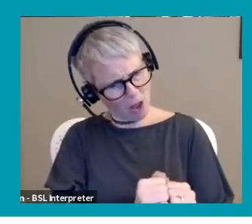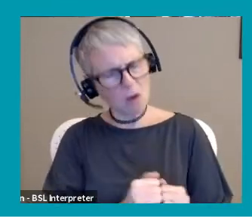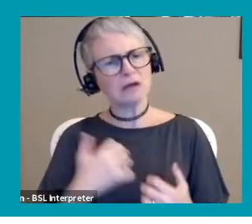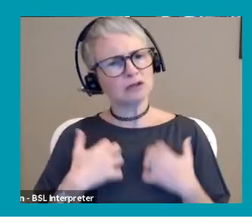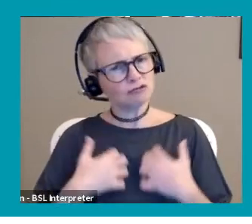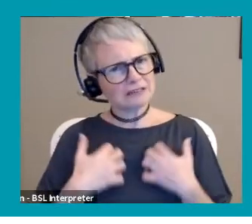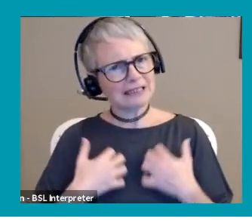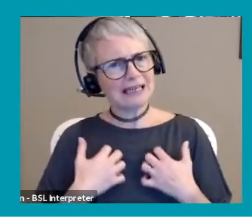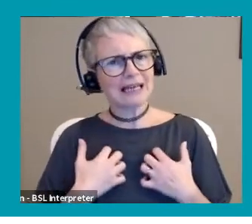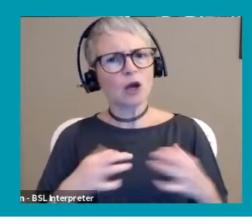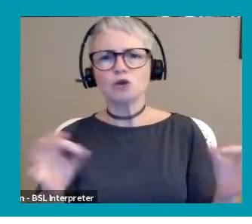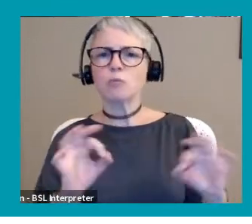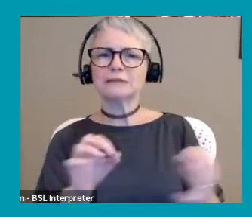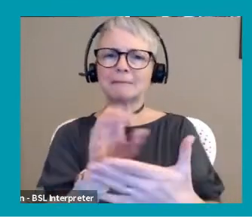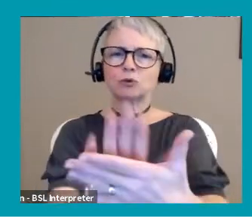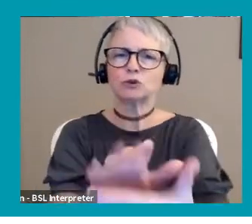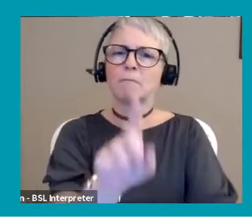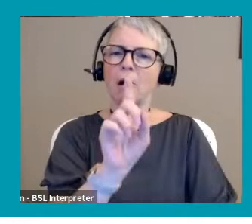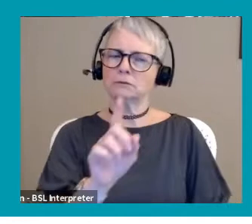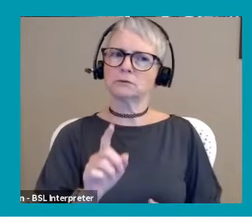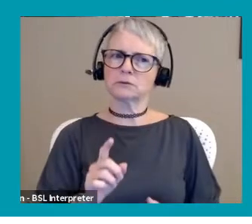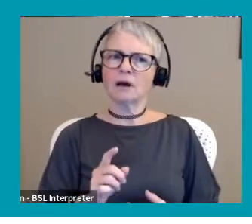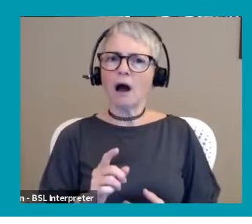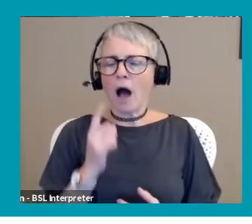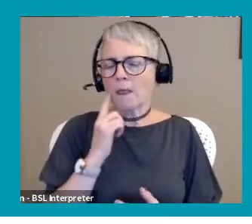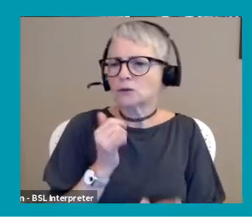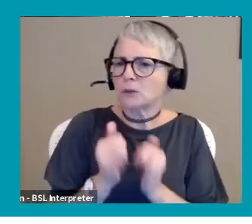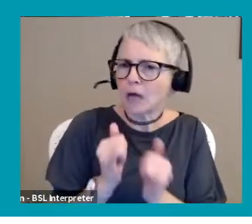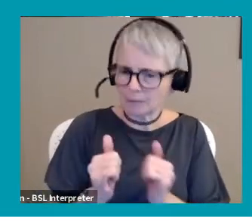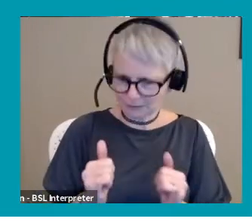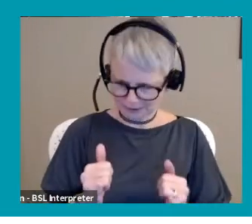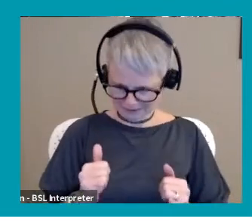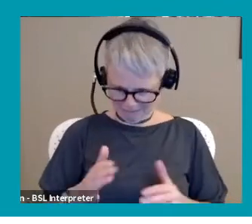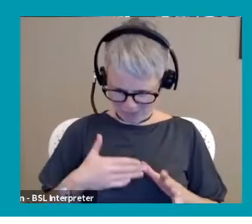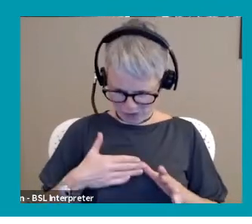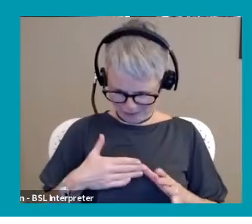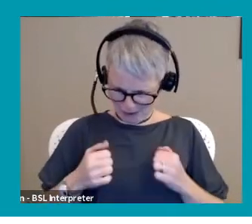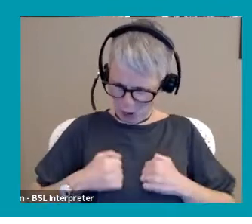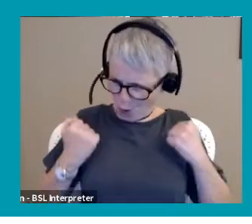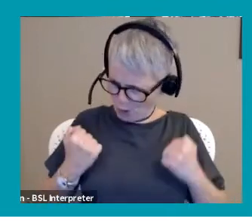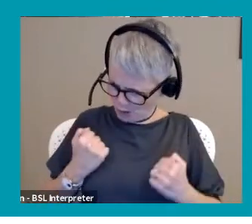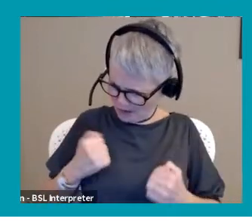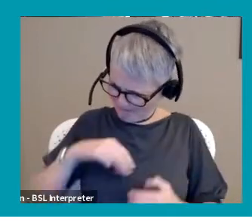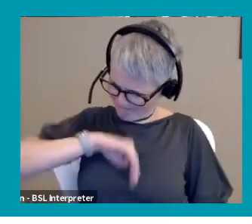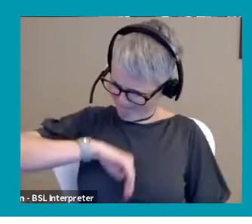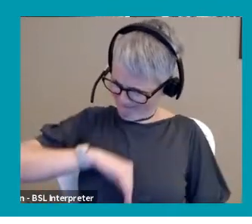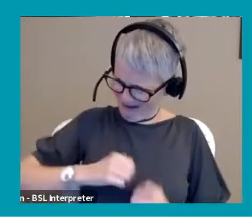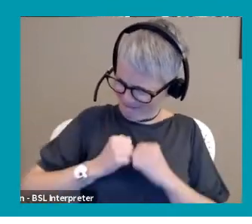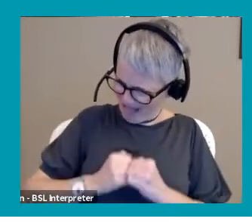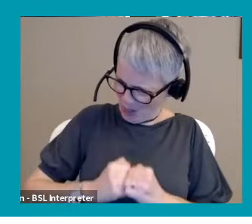understand how best to identify their own values. And therefore use them in a job search. So we'll cover that a little bit as well.